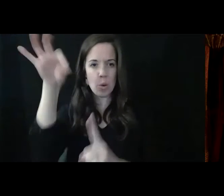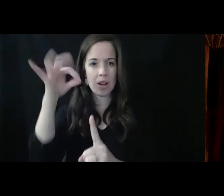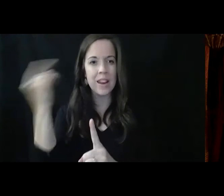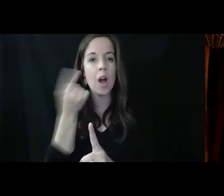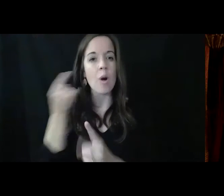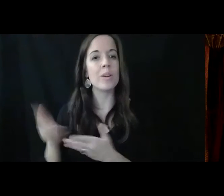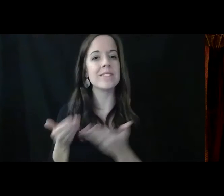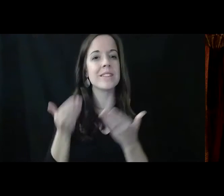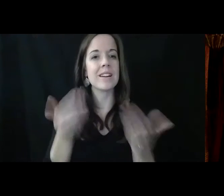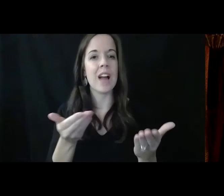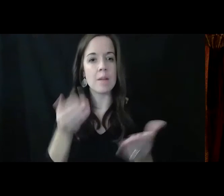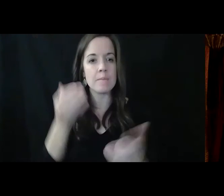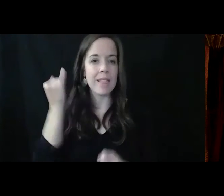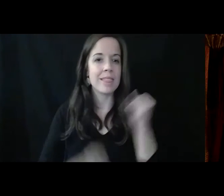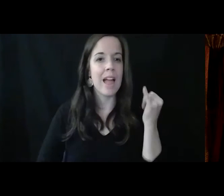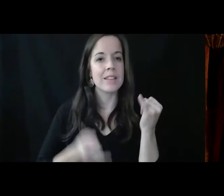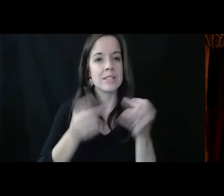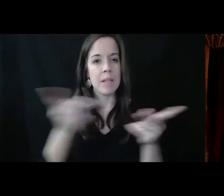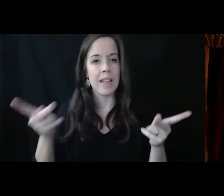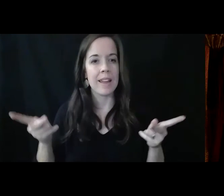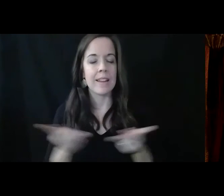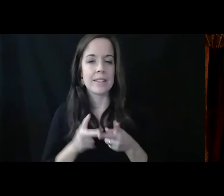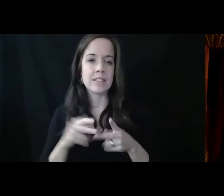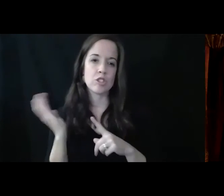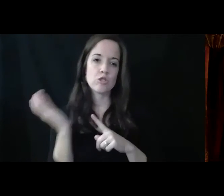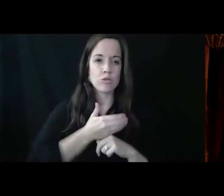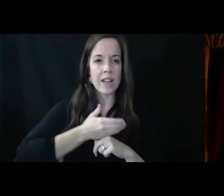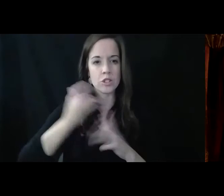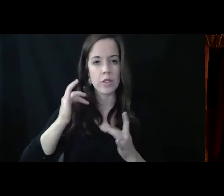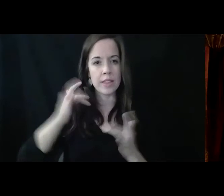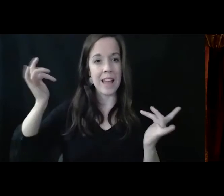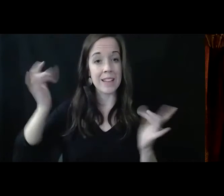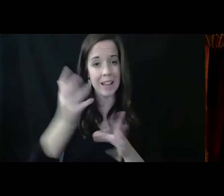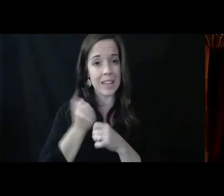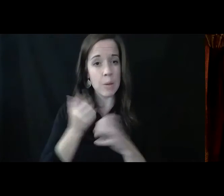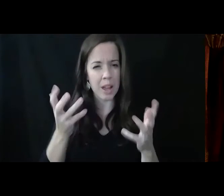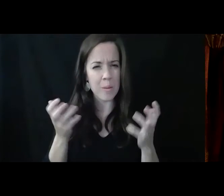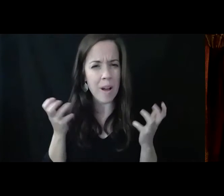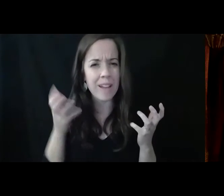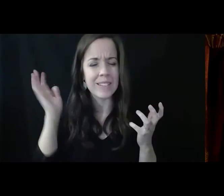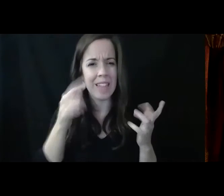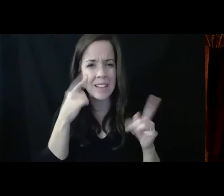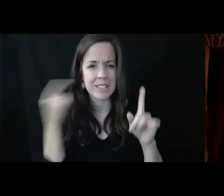in last place // dressed to the nines I get what I want // which is to be The Tenth Muse